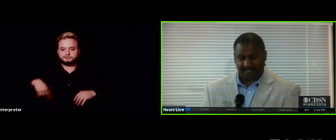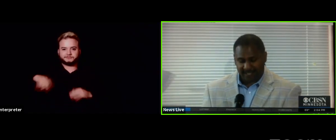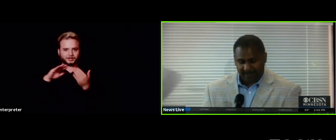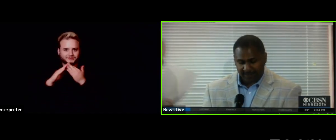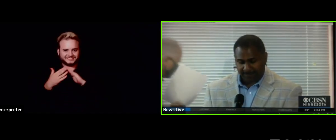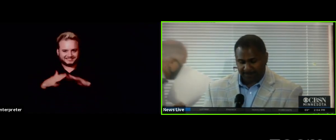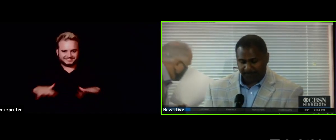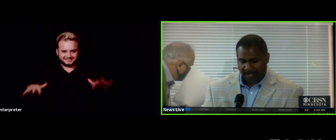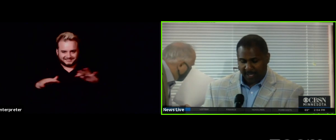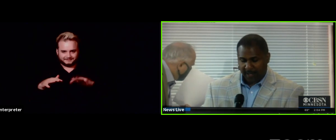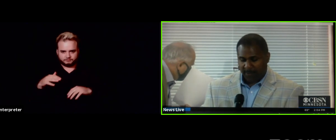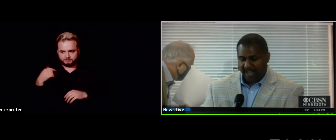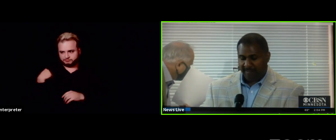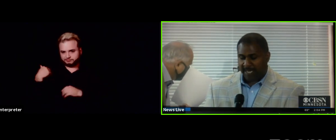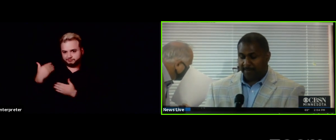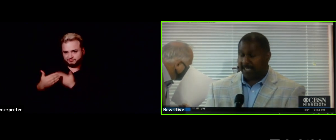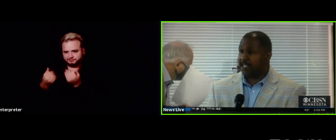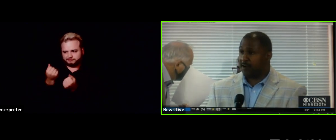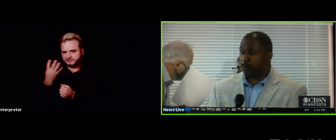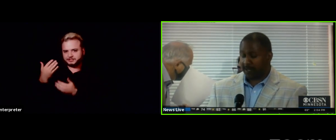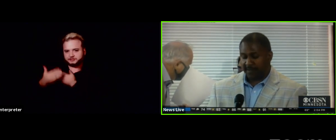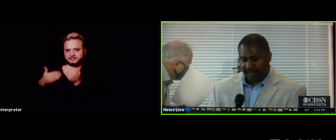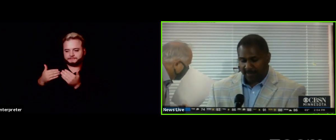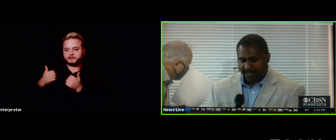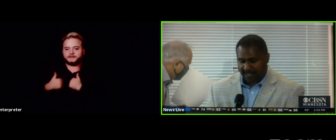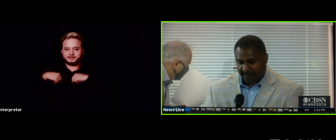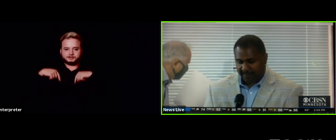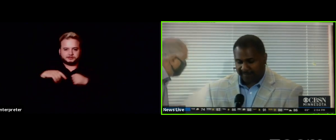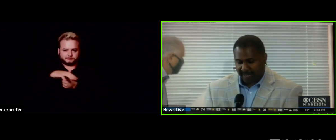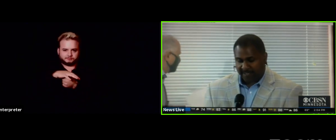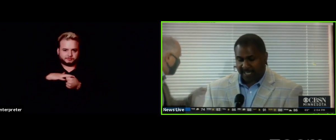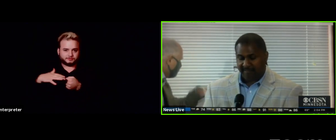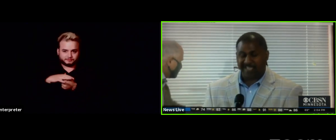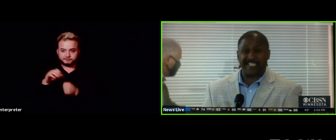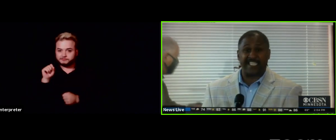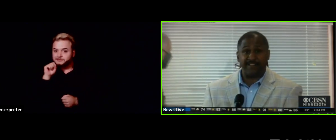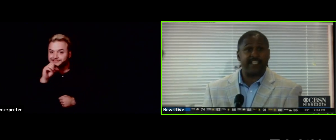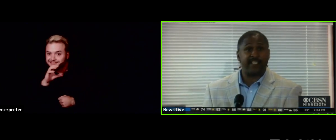seniors. We have many, many young working families here. Families that have been significantly